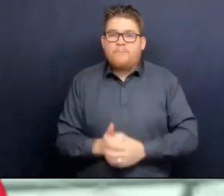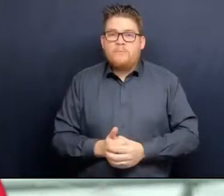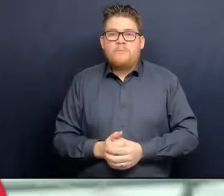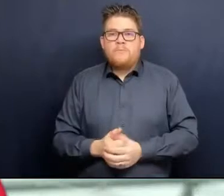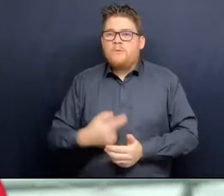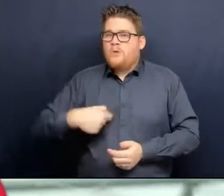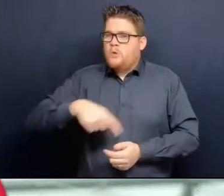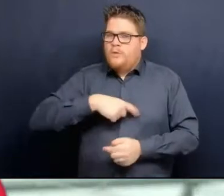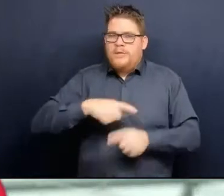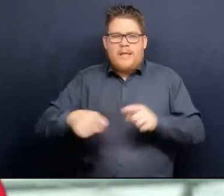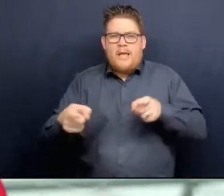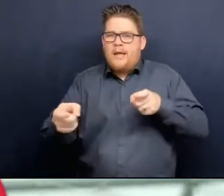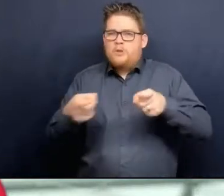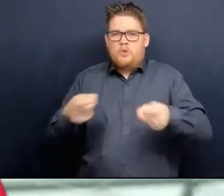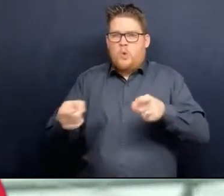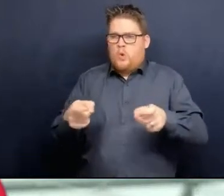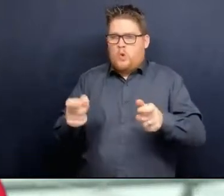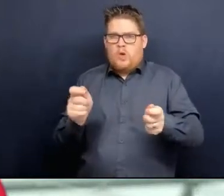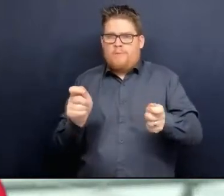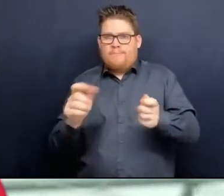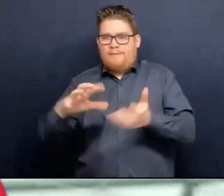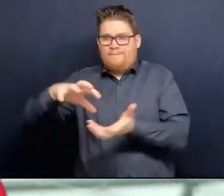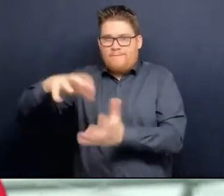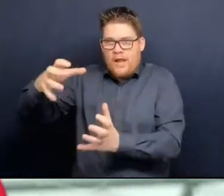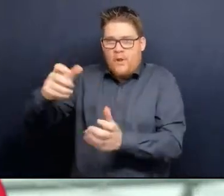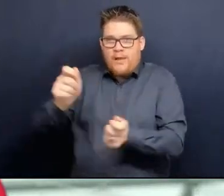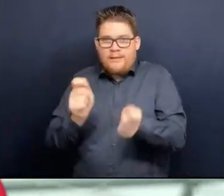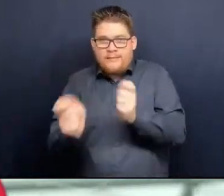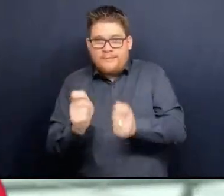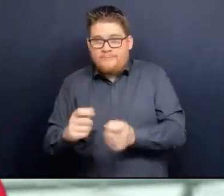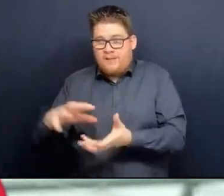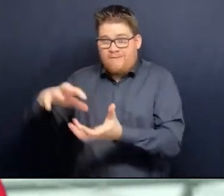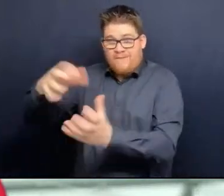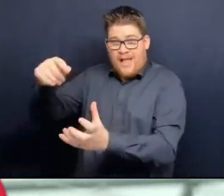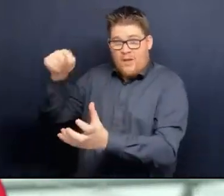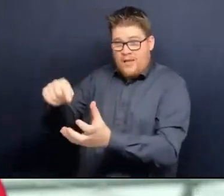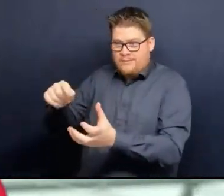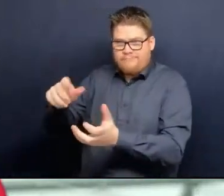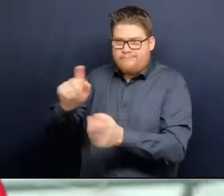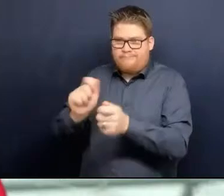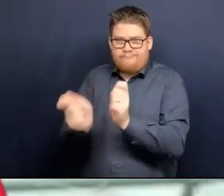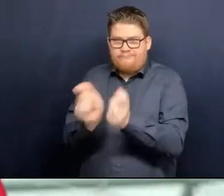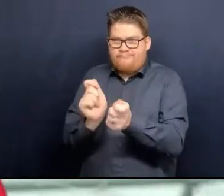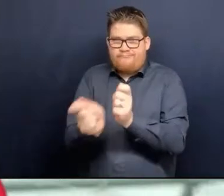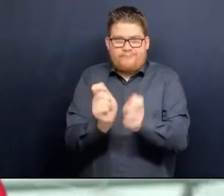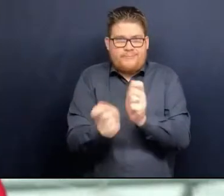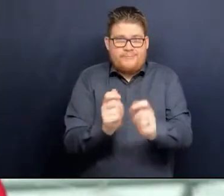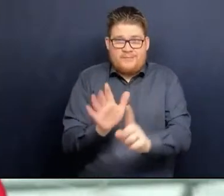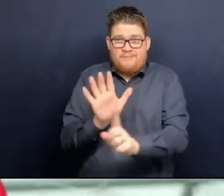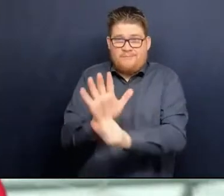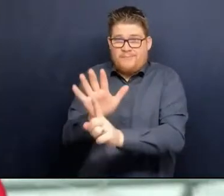the world where all being faced with the changes that we have no control over in this virus does